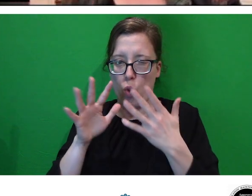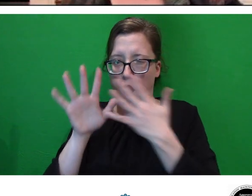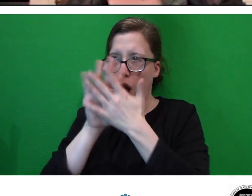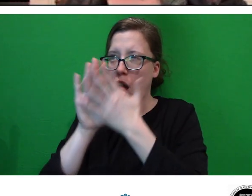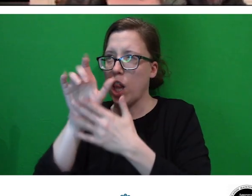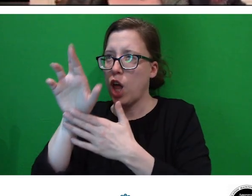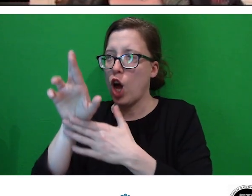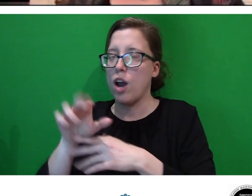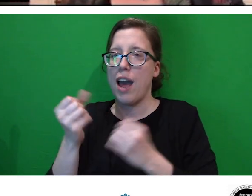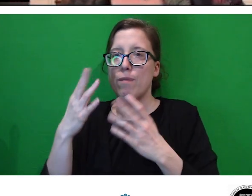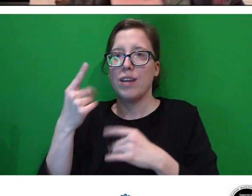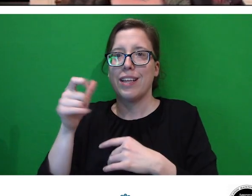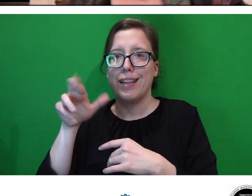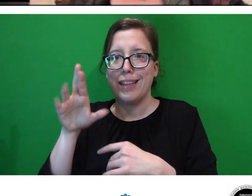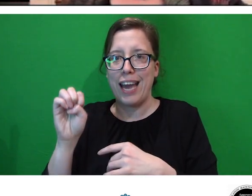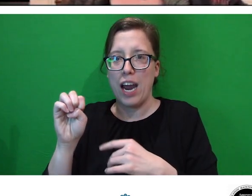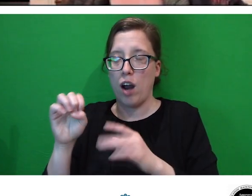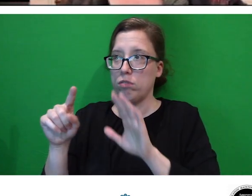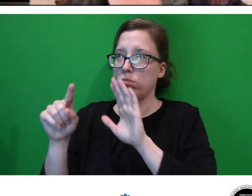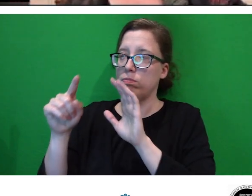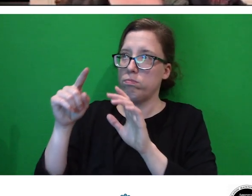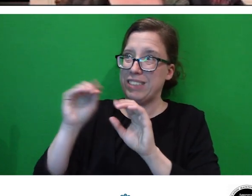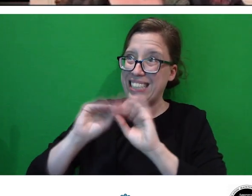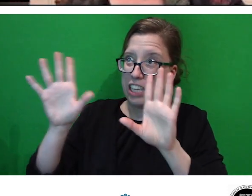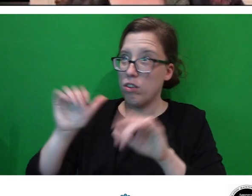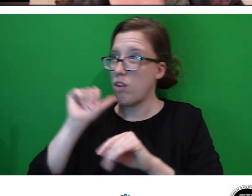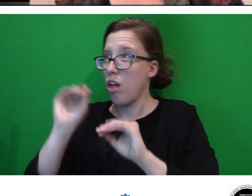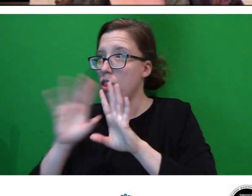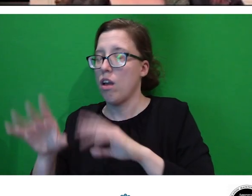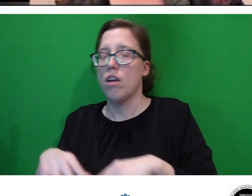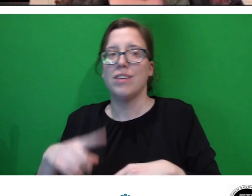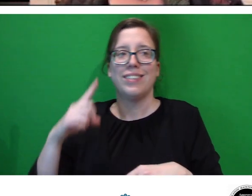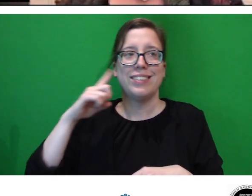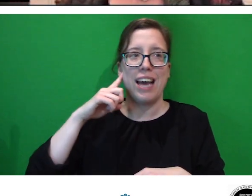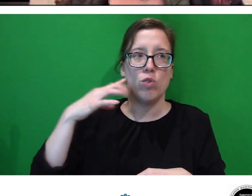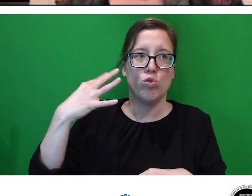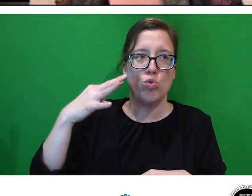contexts of the activity: Visual field, visual clutter,